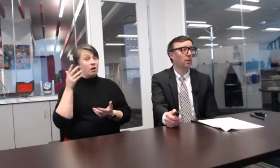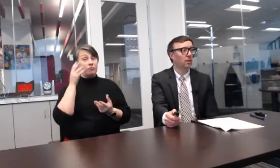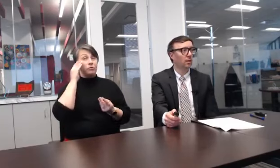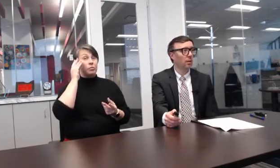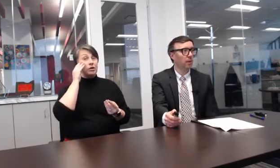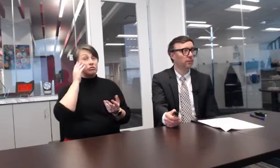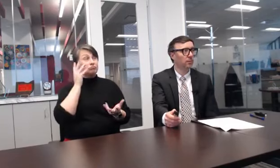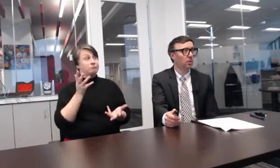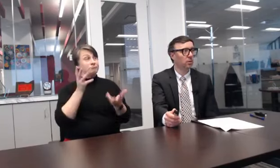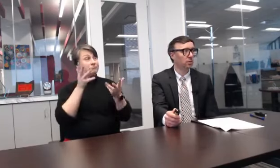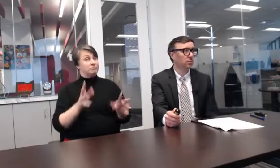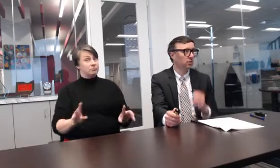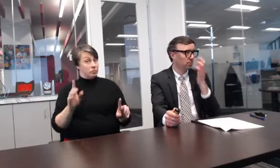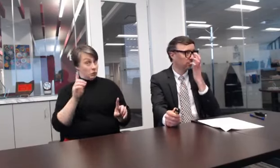I think we have some questions.